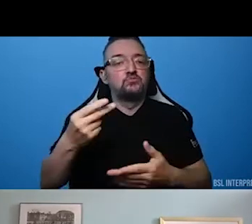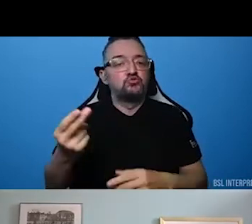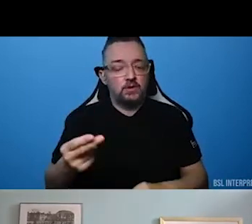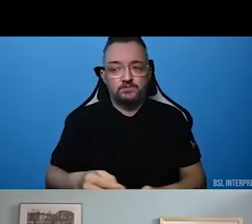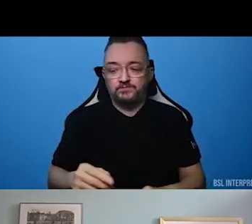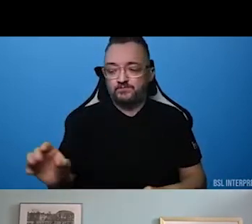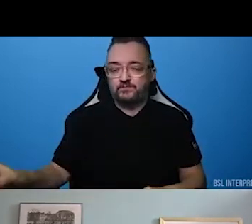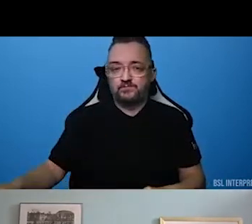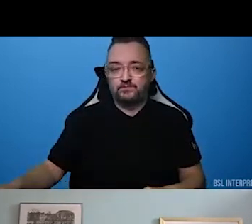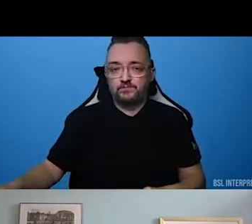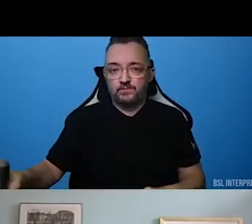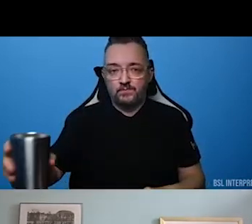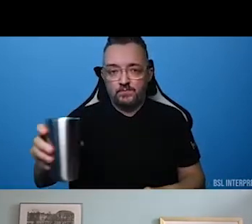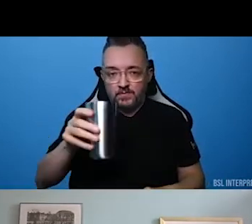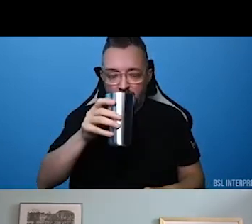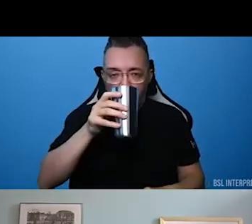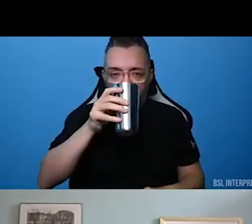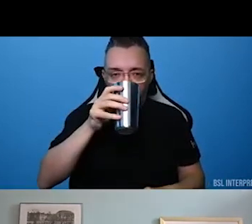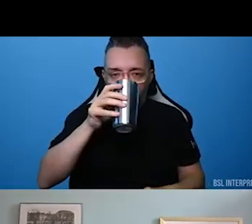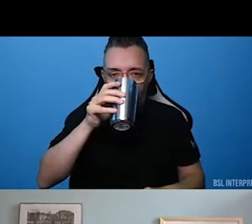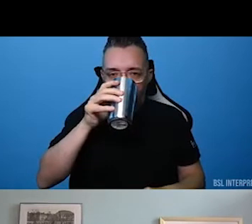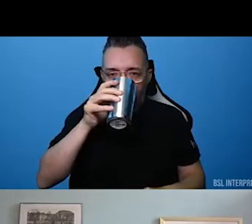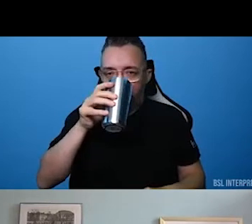So a figure called William Fox